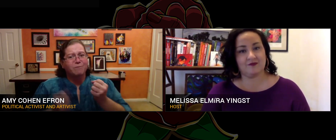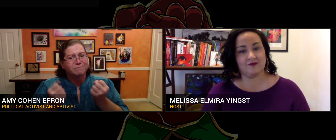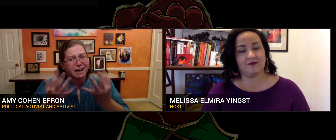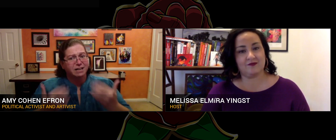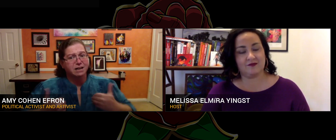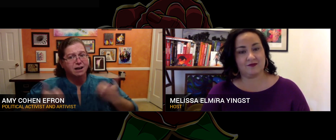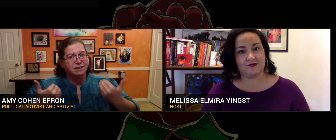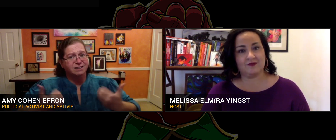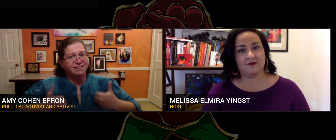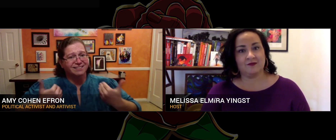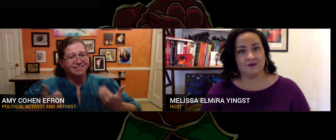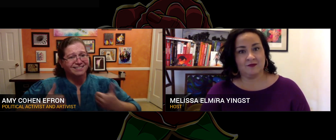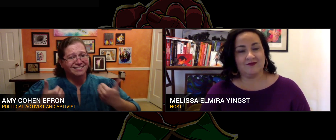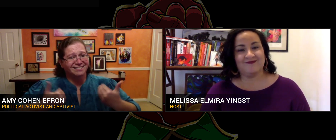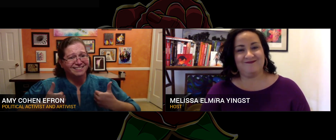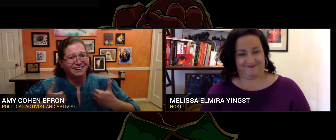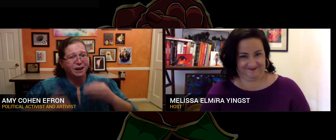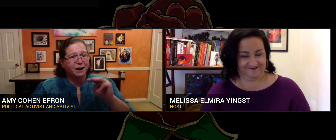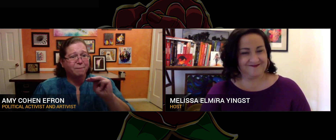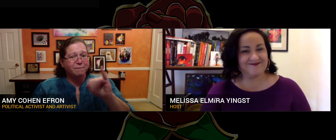Many of them are young.